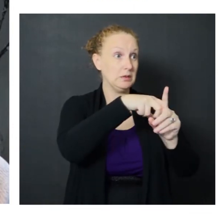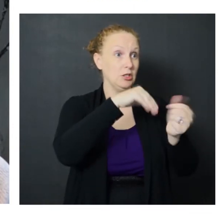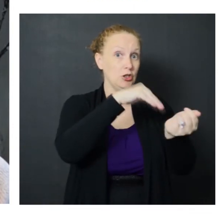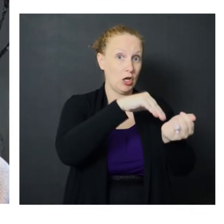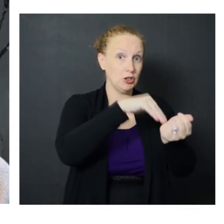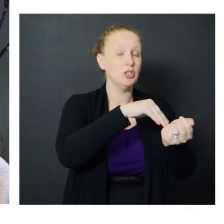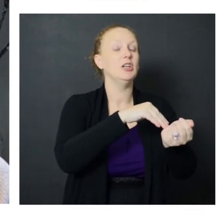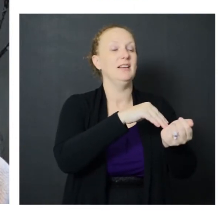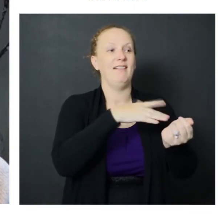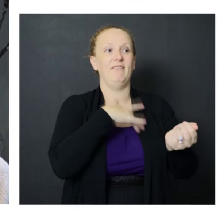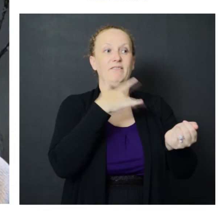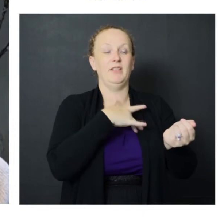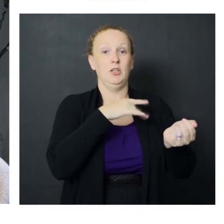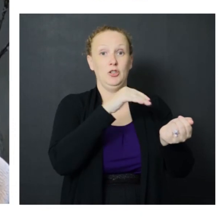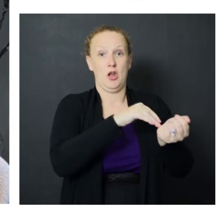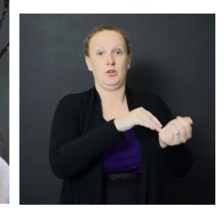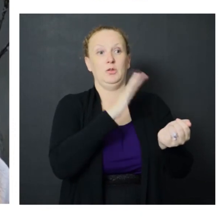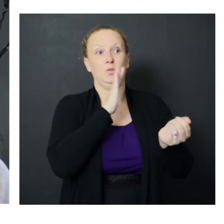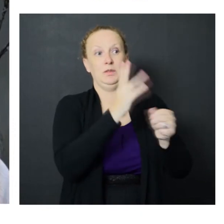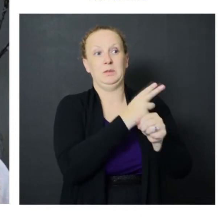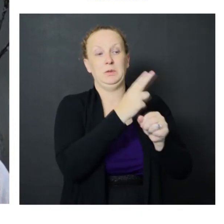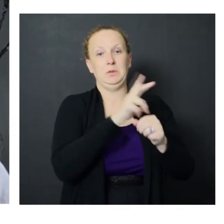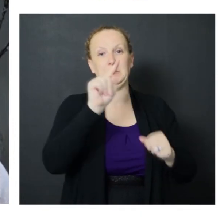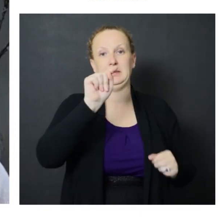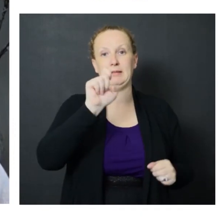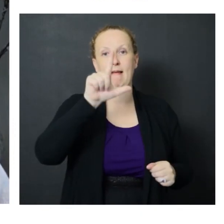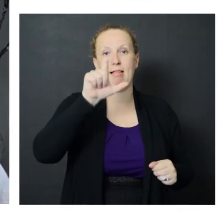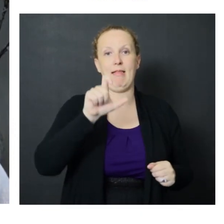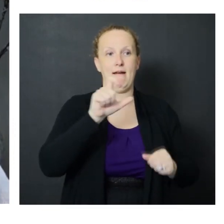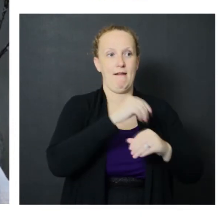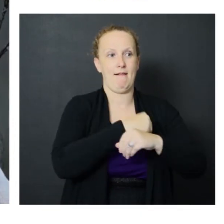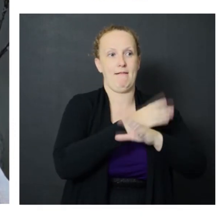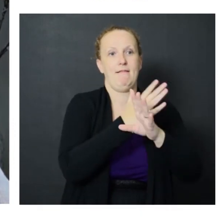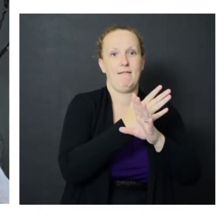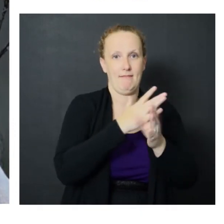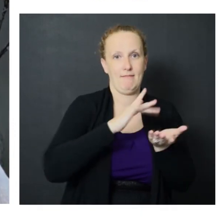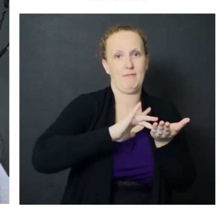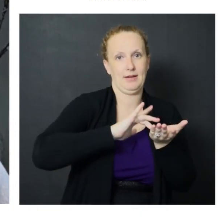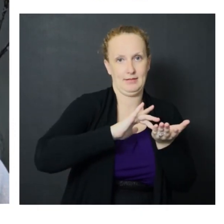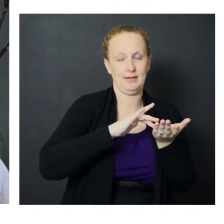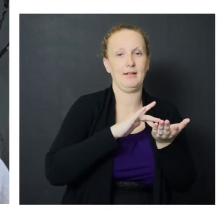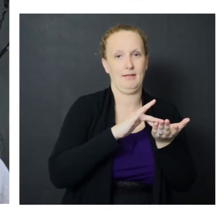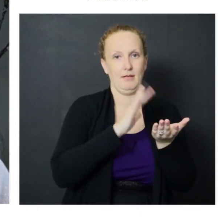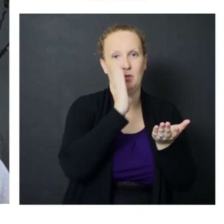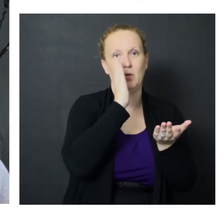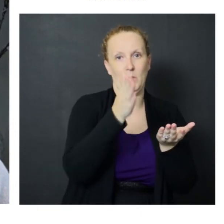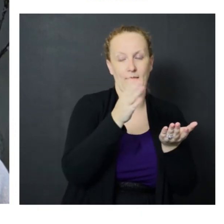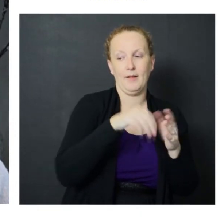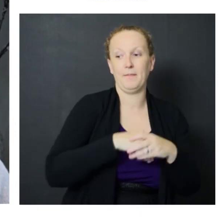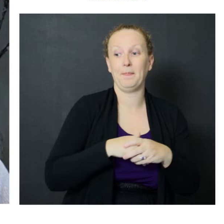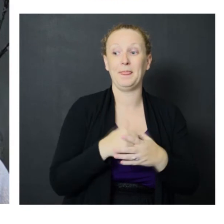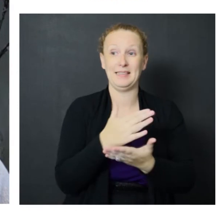It will stay and as many of you have discovered that certain platforms don't compatible, are not